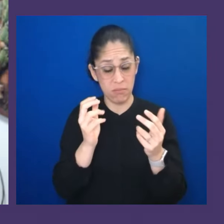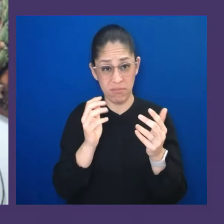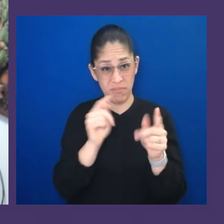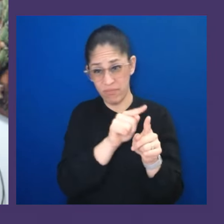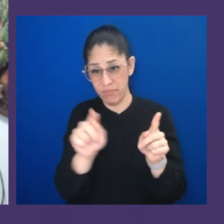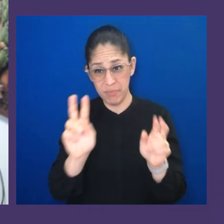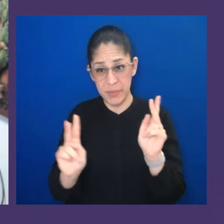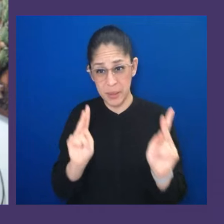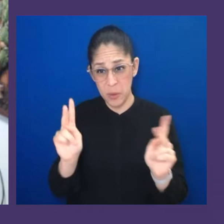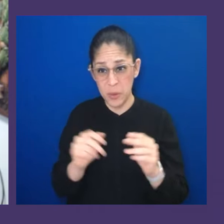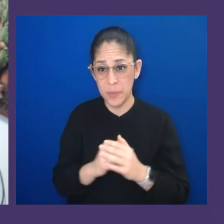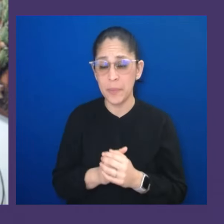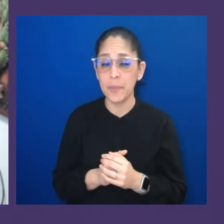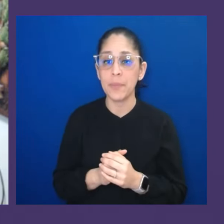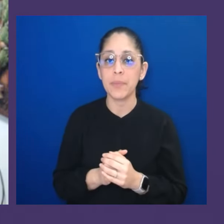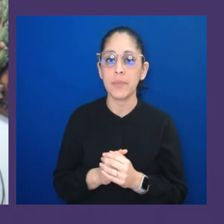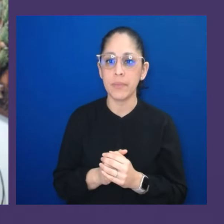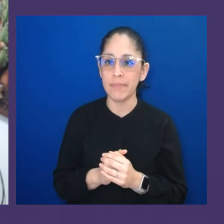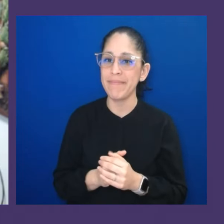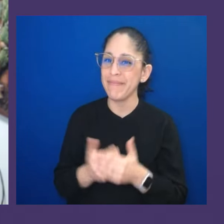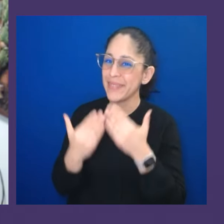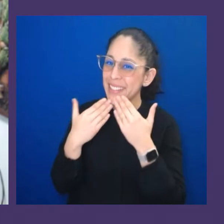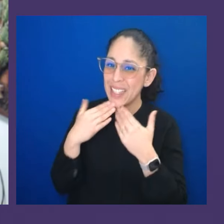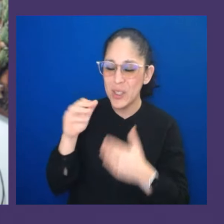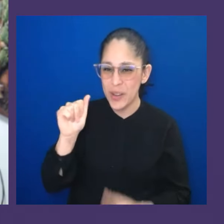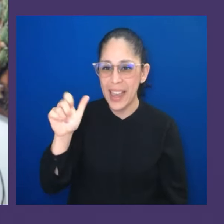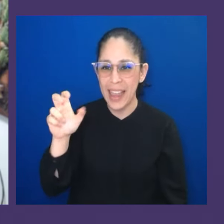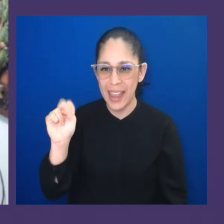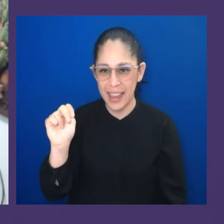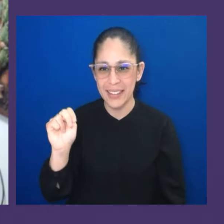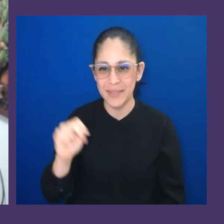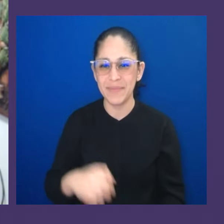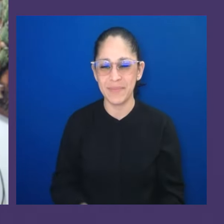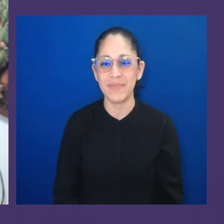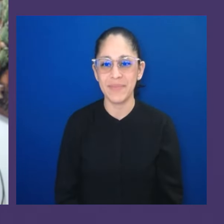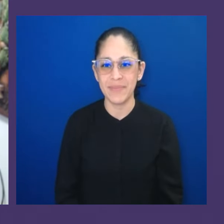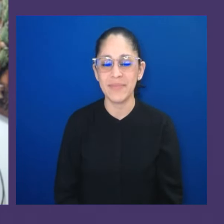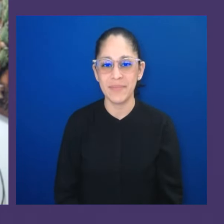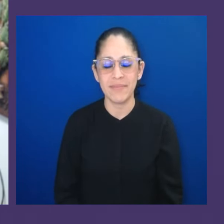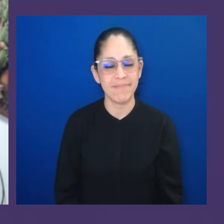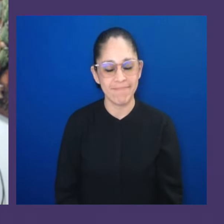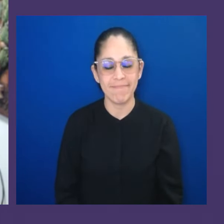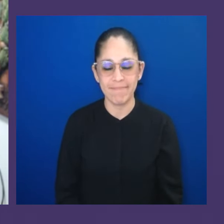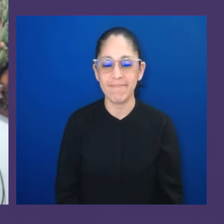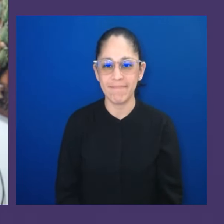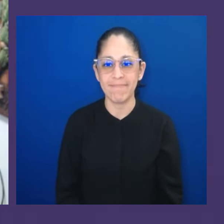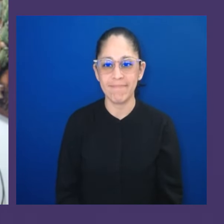John Vicondoa: Thanks Anne. You're right. You're right, I have been working in